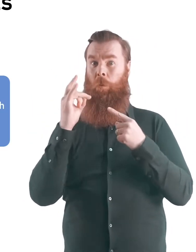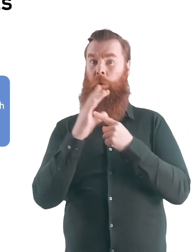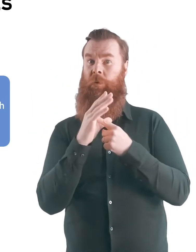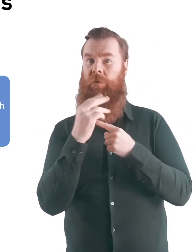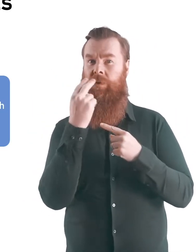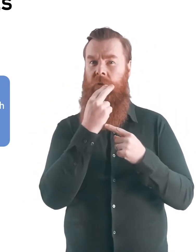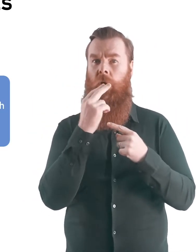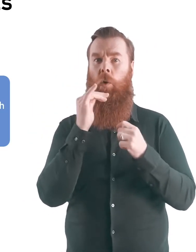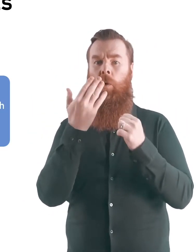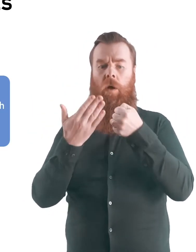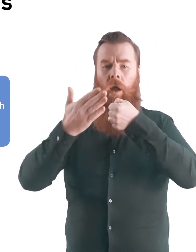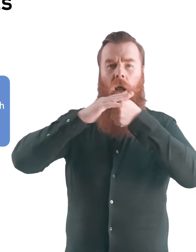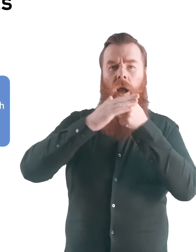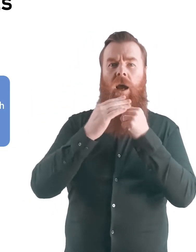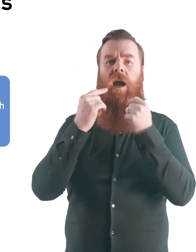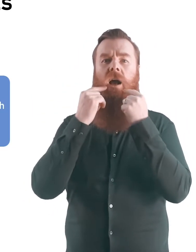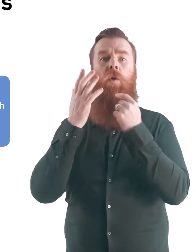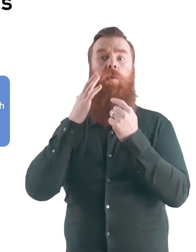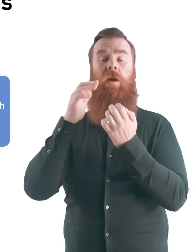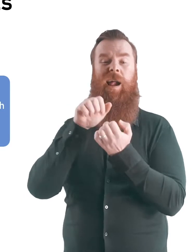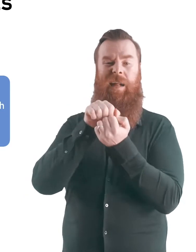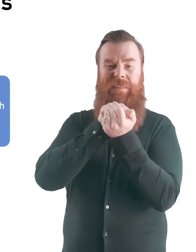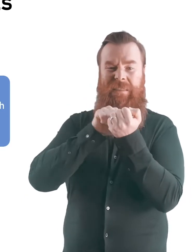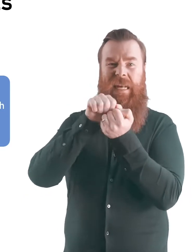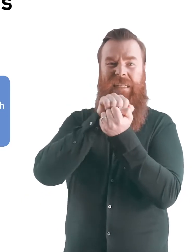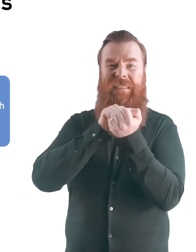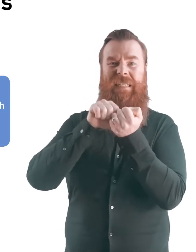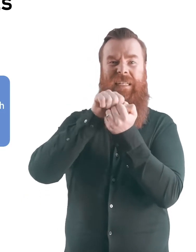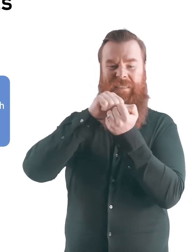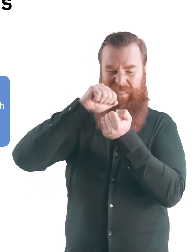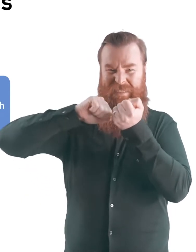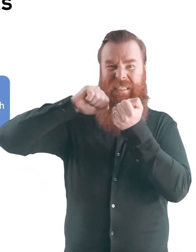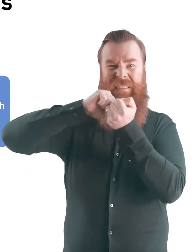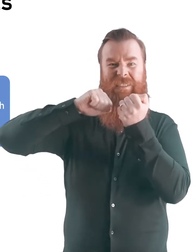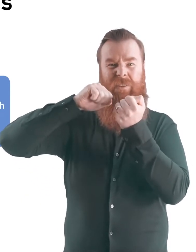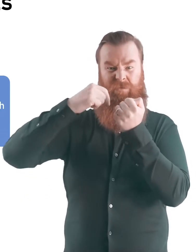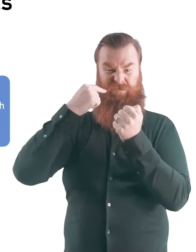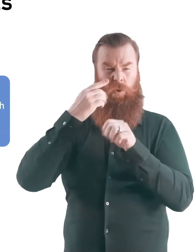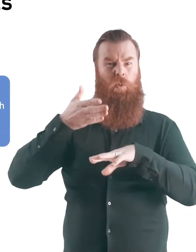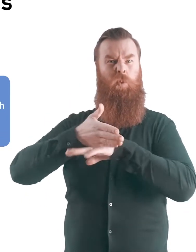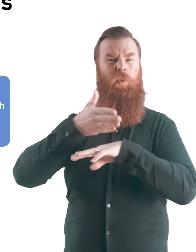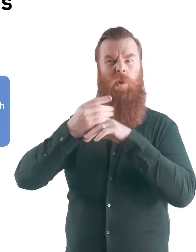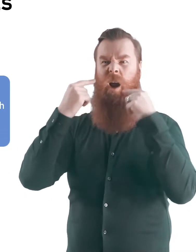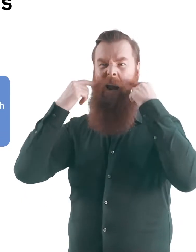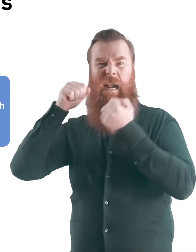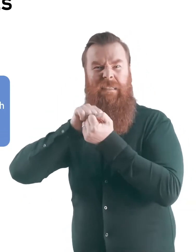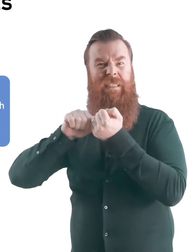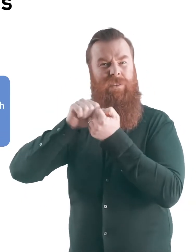or if the tooth does a lot of work when you bite and chew.